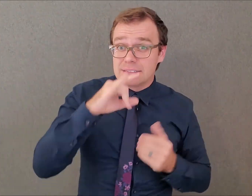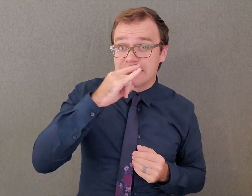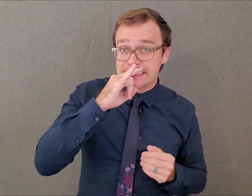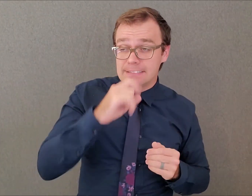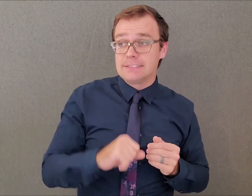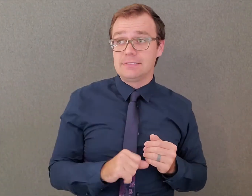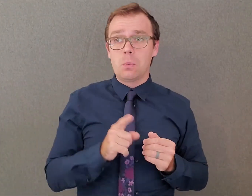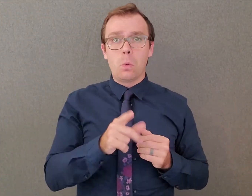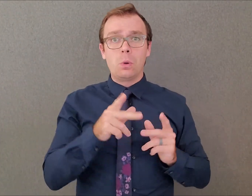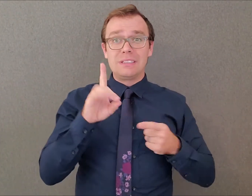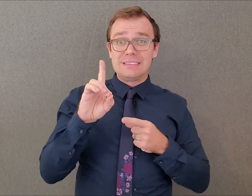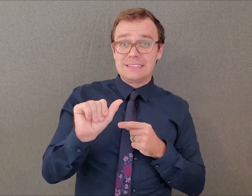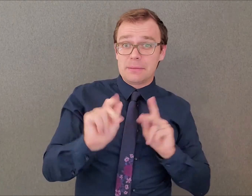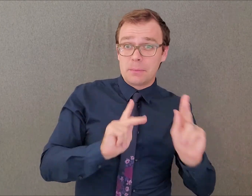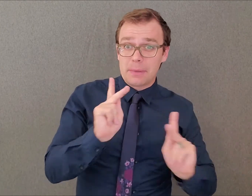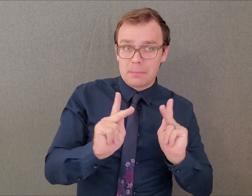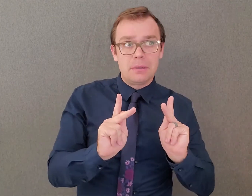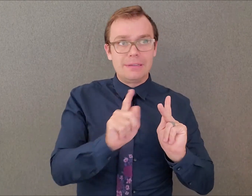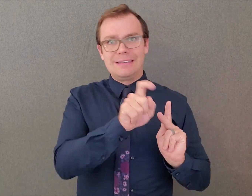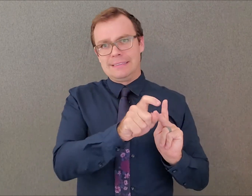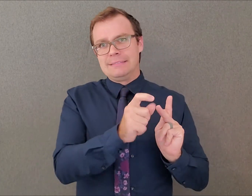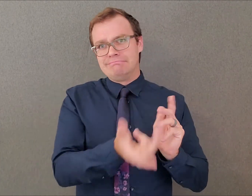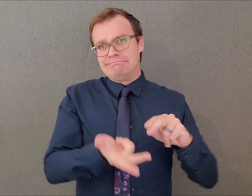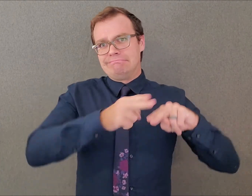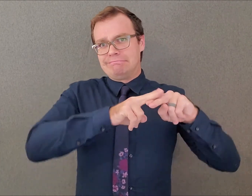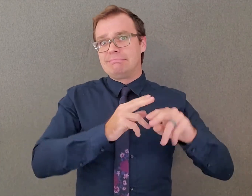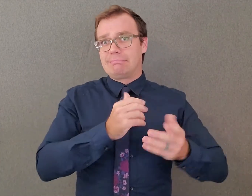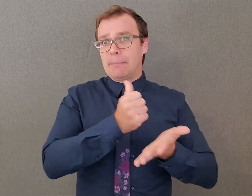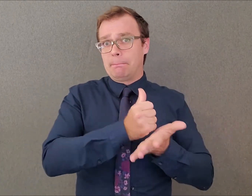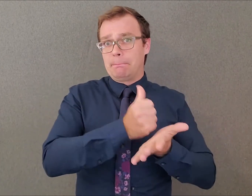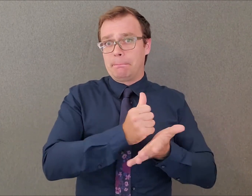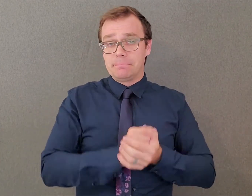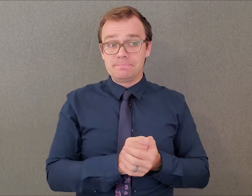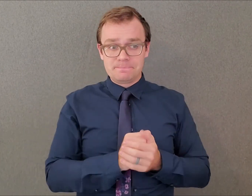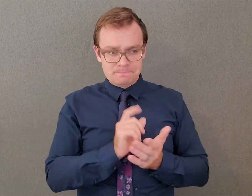and people with disabilities may benefit from additional help.